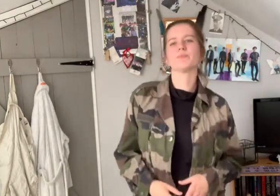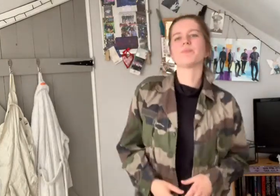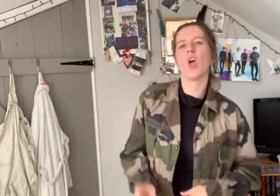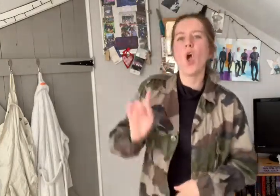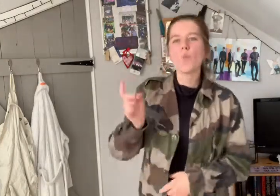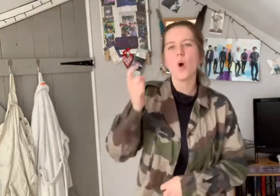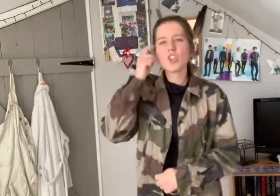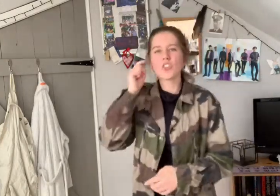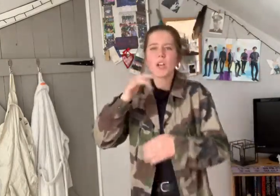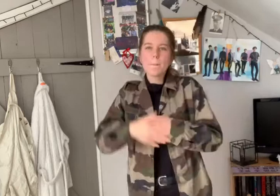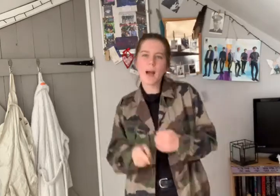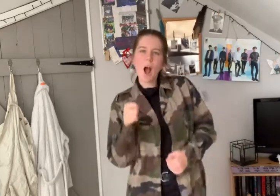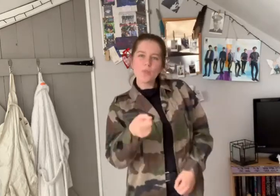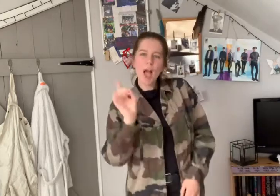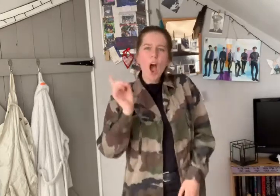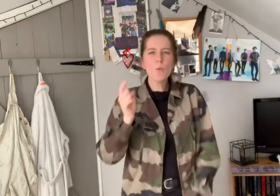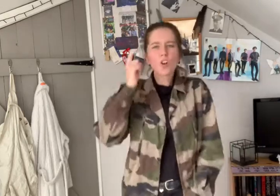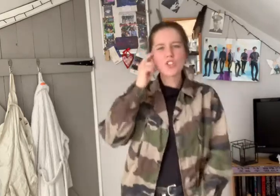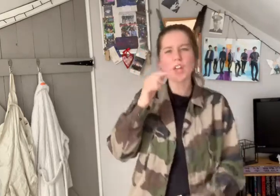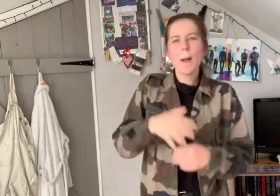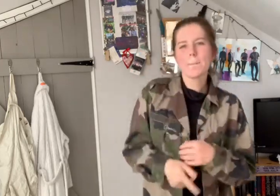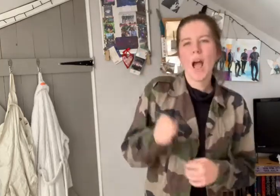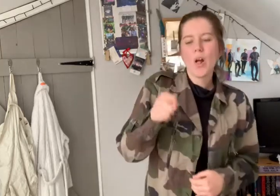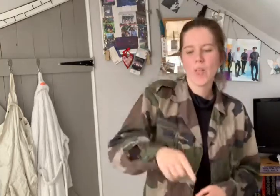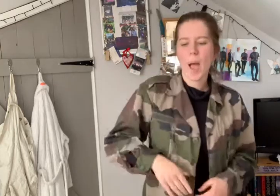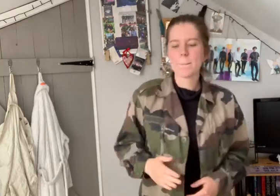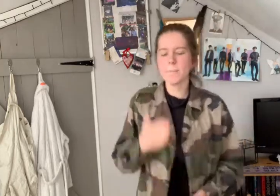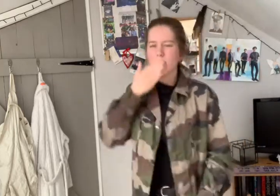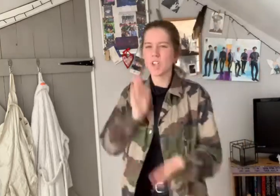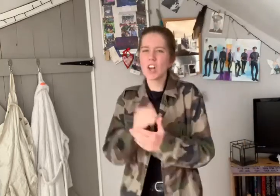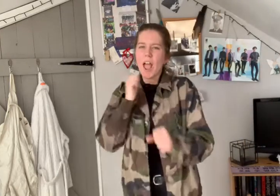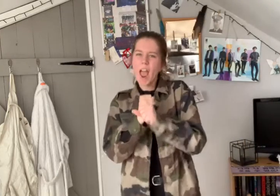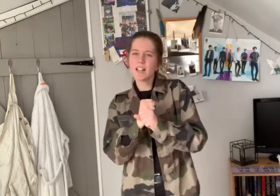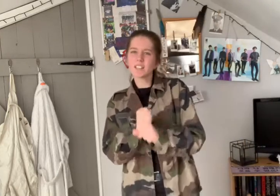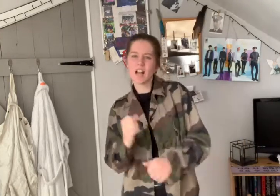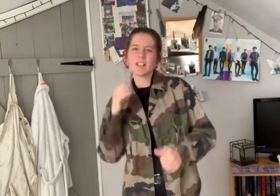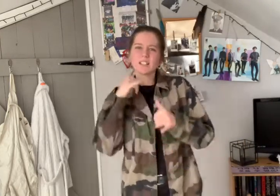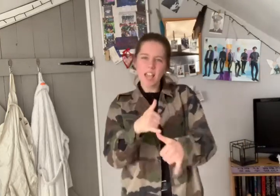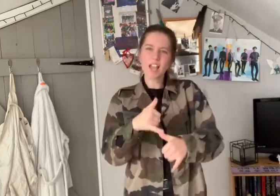What do you think bout that? I bet it got my haters hella sick